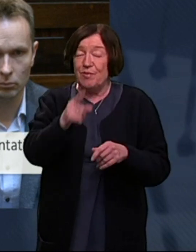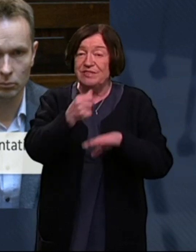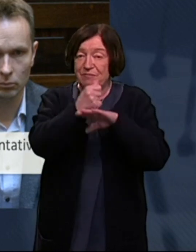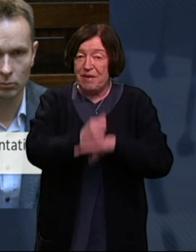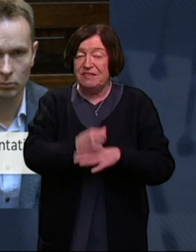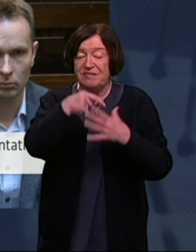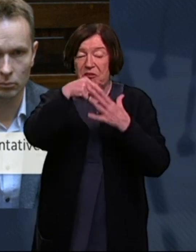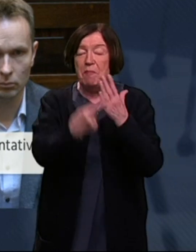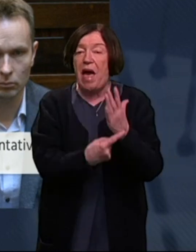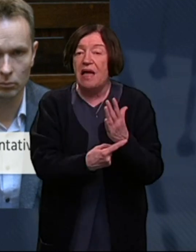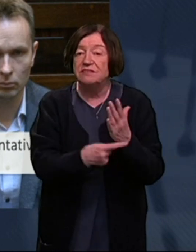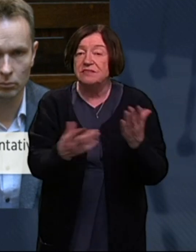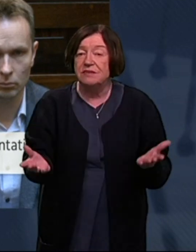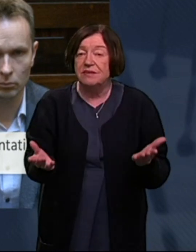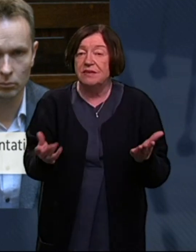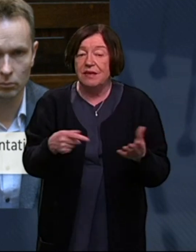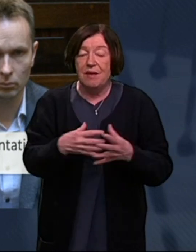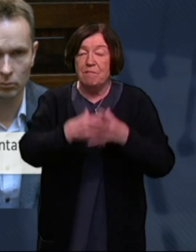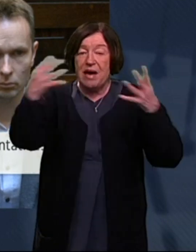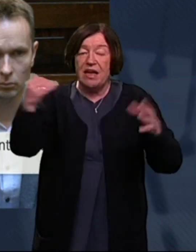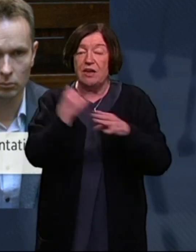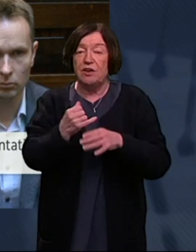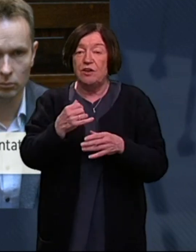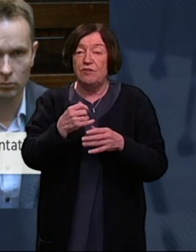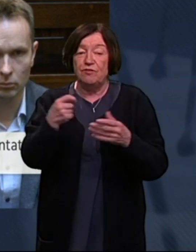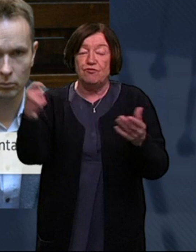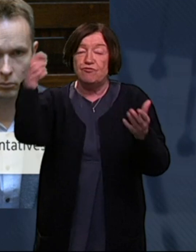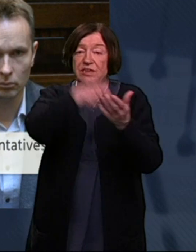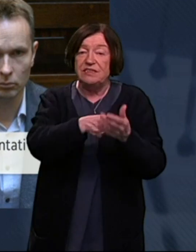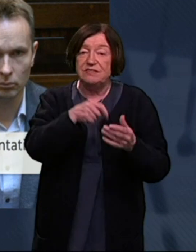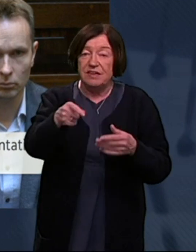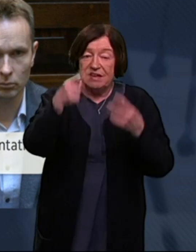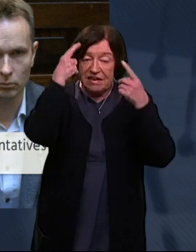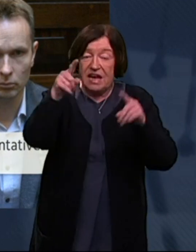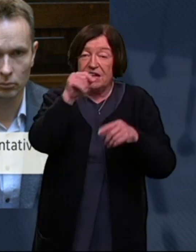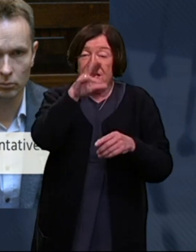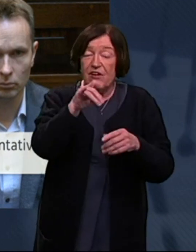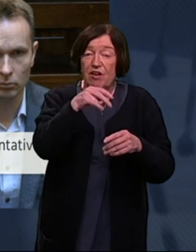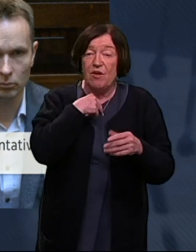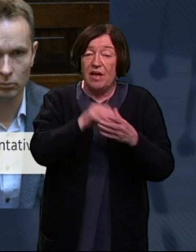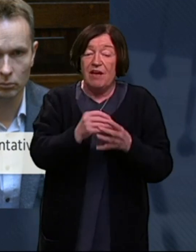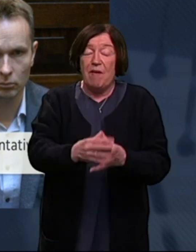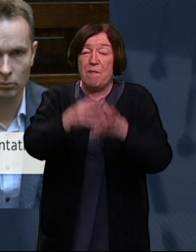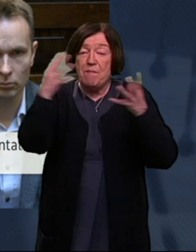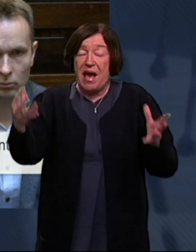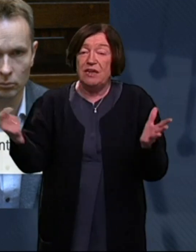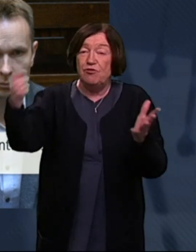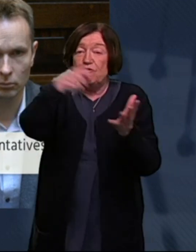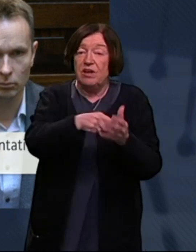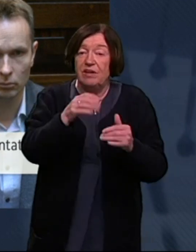We have had a massive increase in the number of cattle in the dairy herd and, therefore, a massive increase in the number of bull calves.